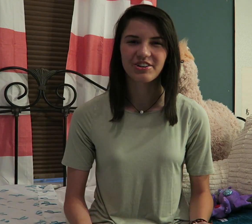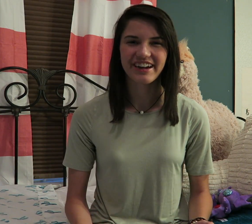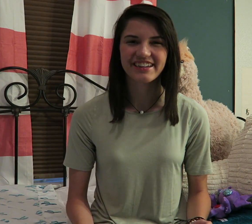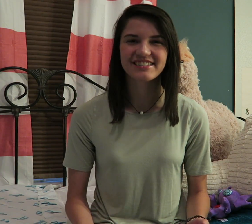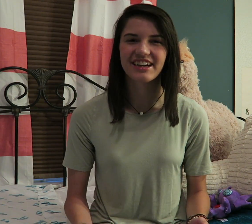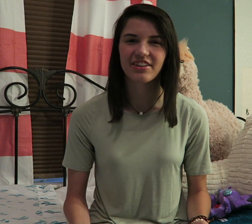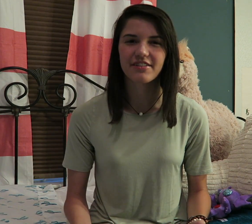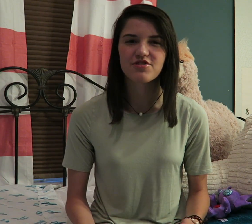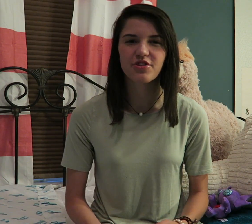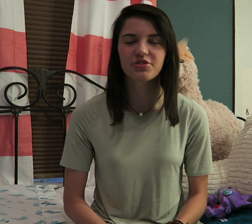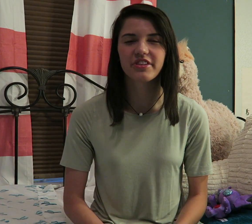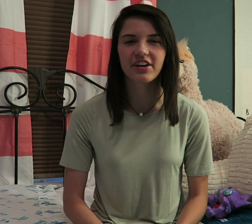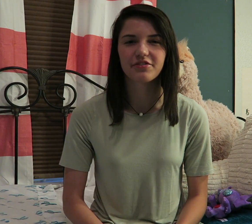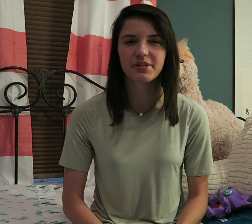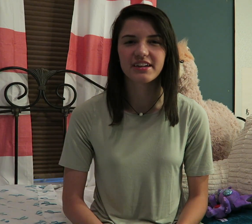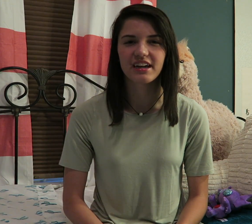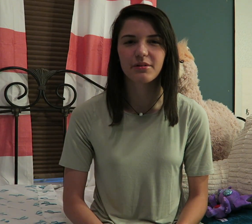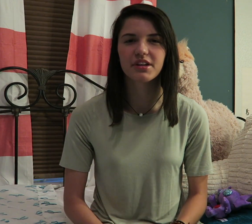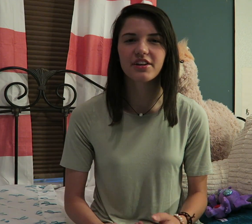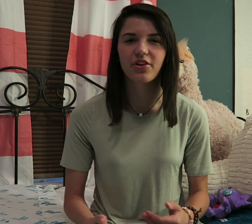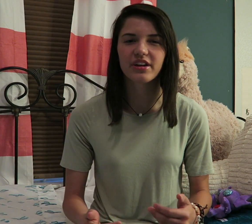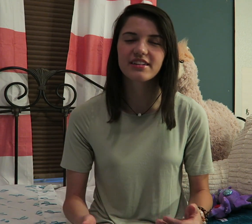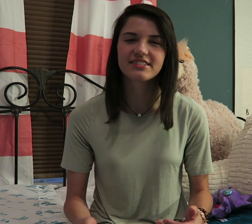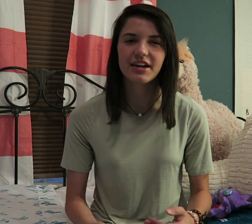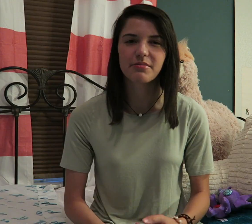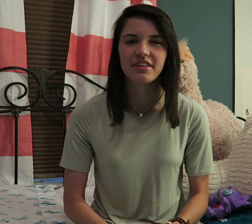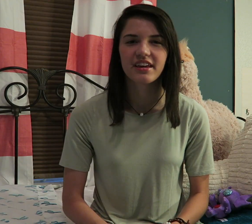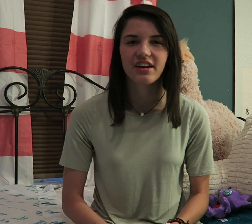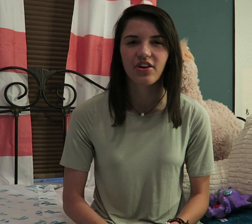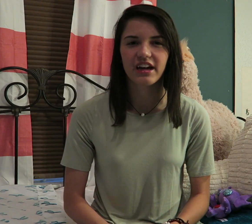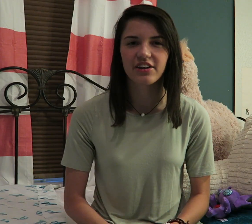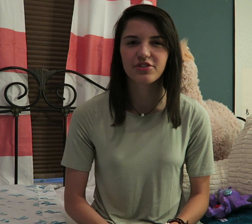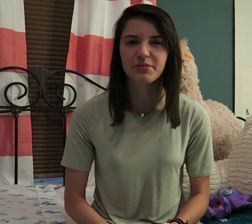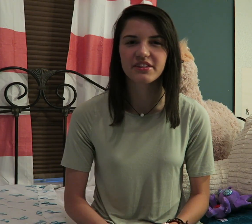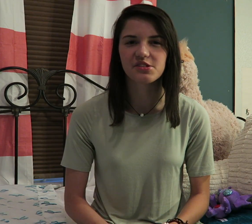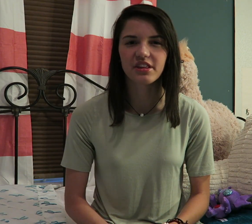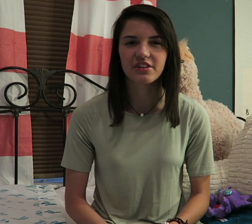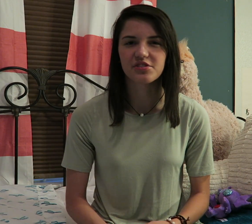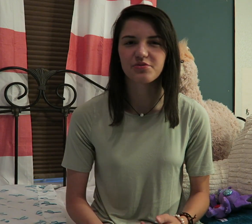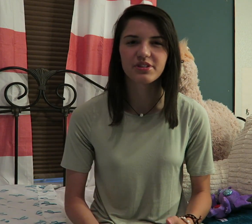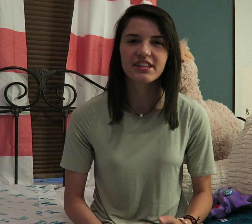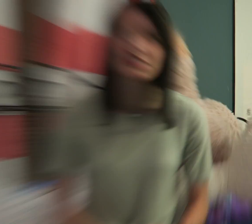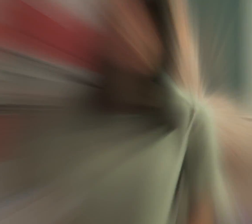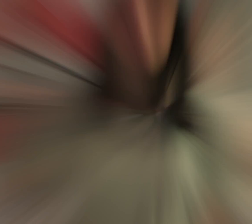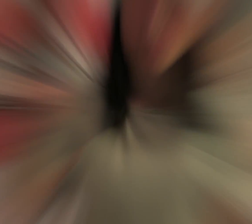Alright, now that I've shown you the alphabet, I'm gonna go in-depth on how you can make these letters really easy.